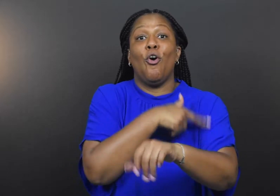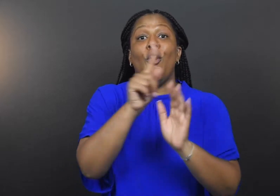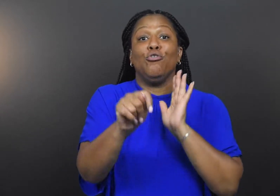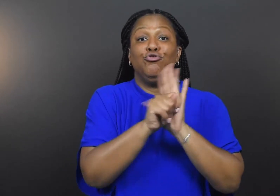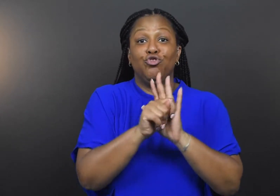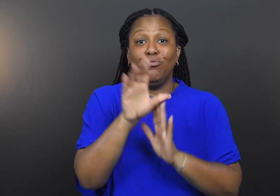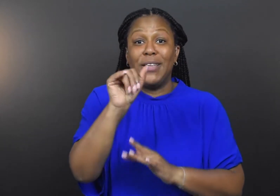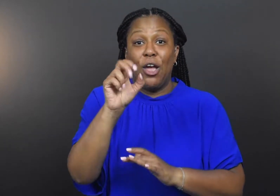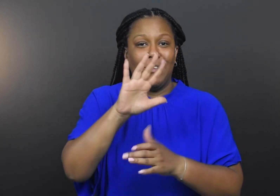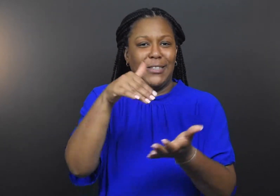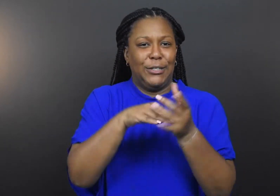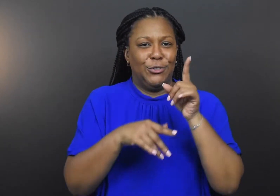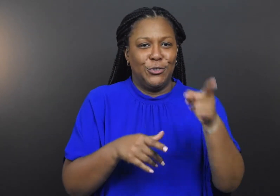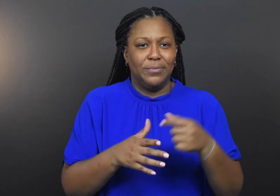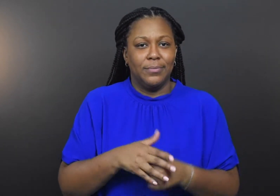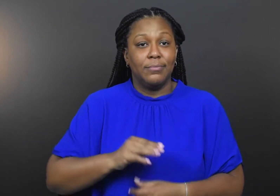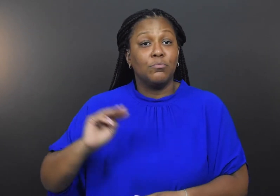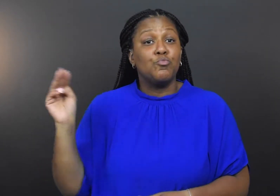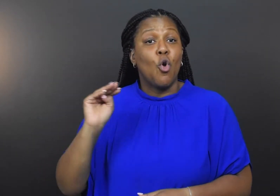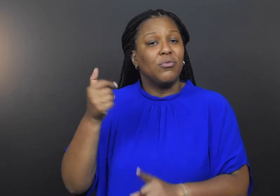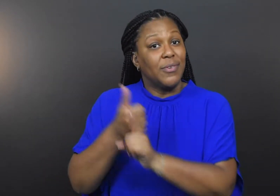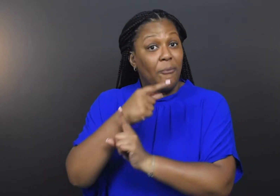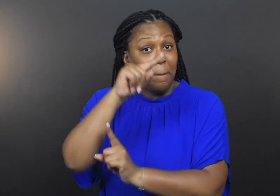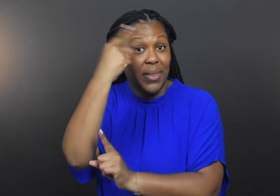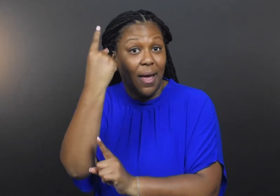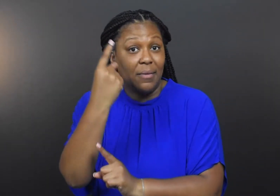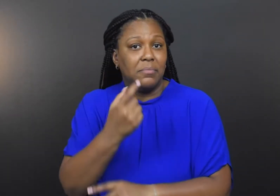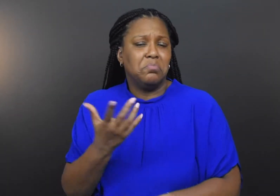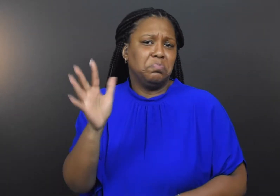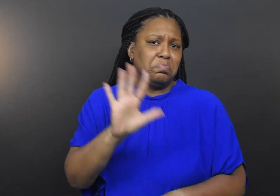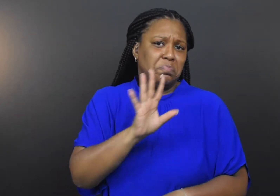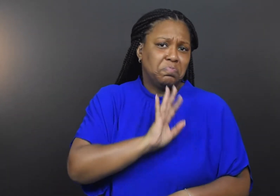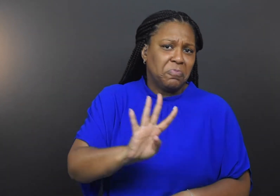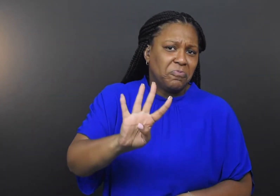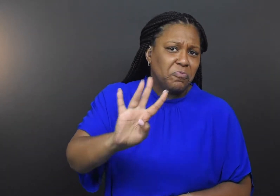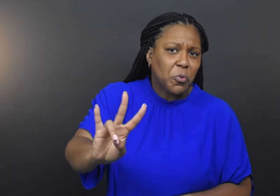in a long-term care center. Marjorie is Black, about 47,